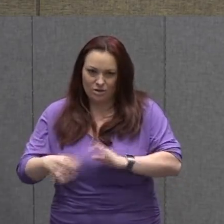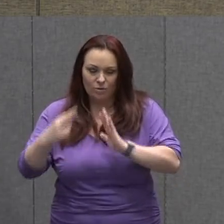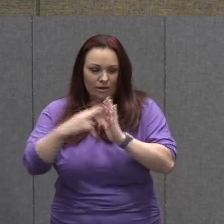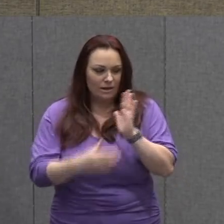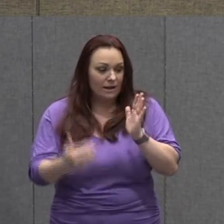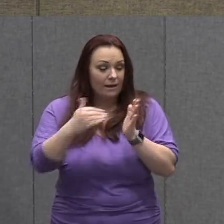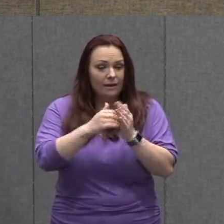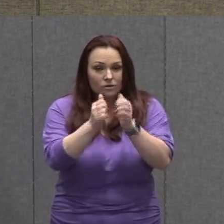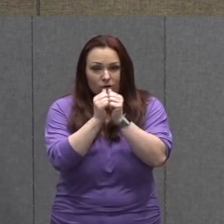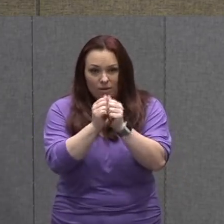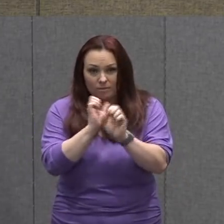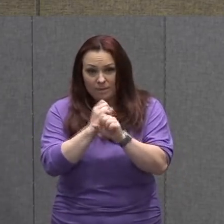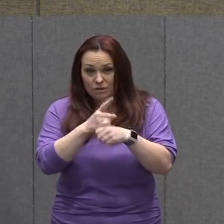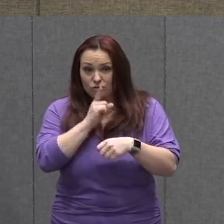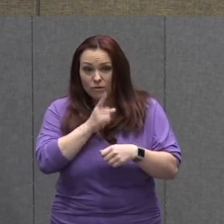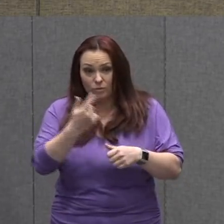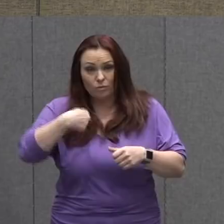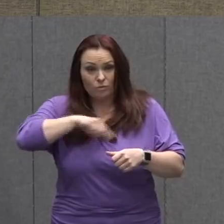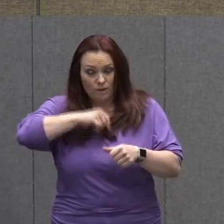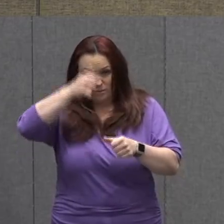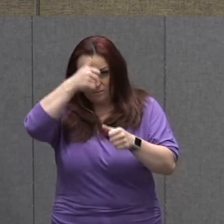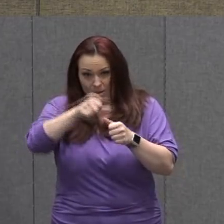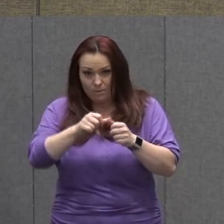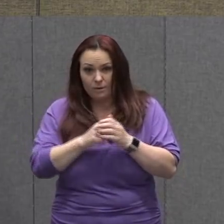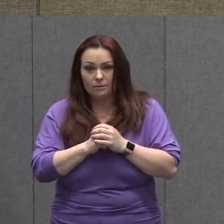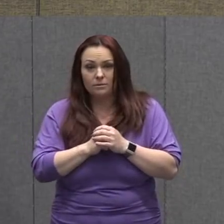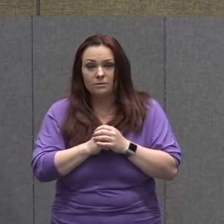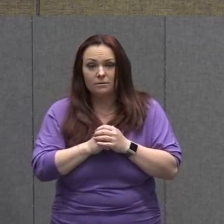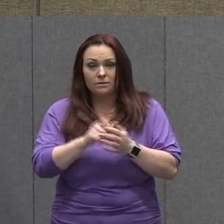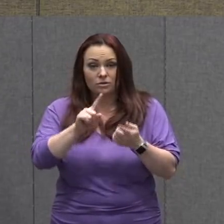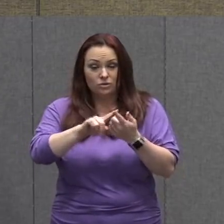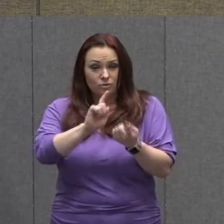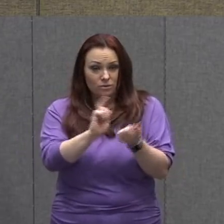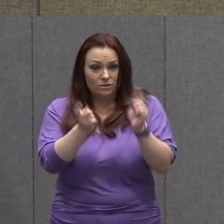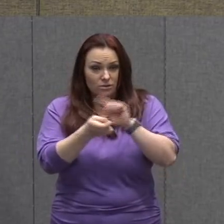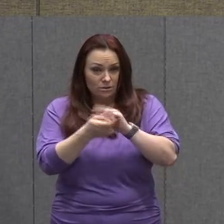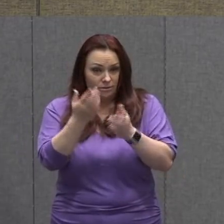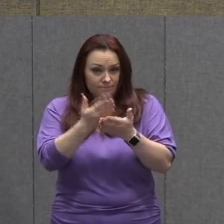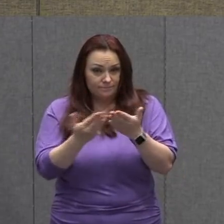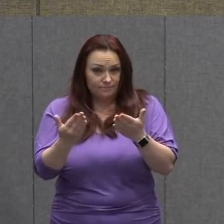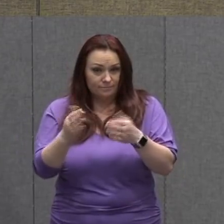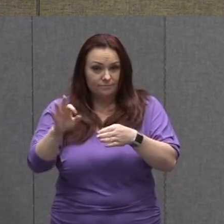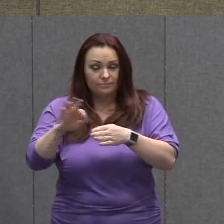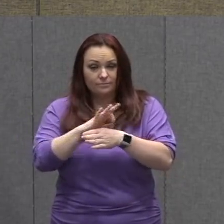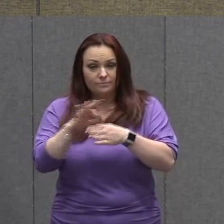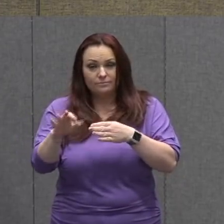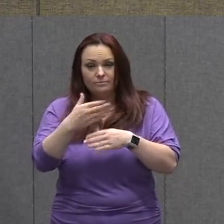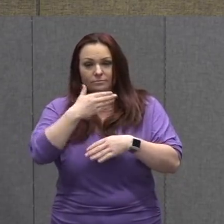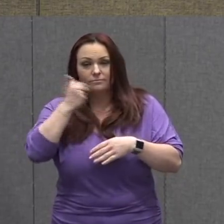to make sure we remember it. To change something so that it functions better